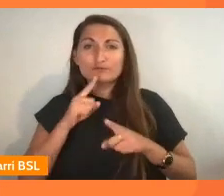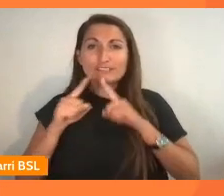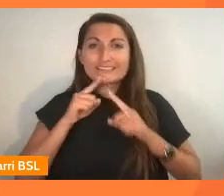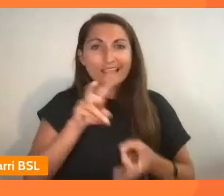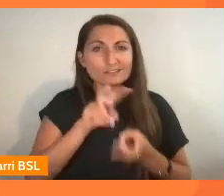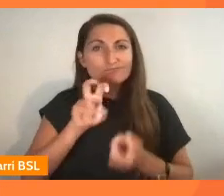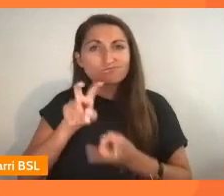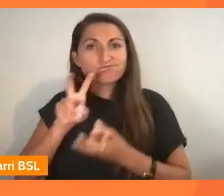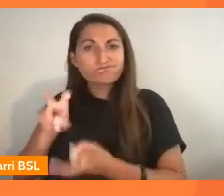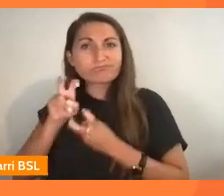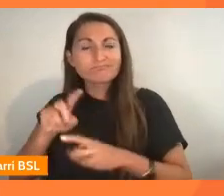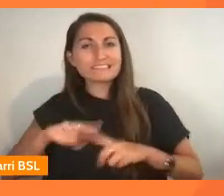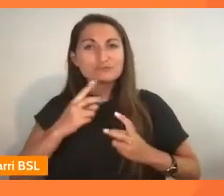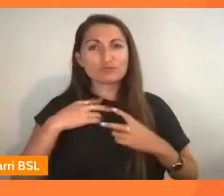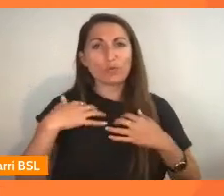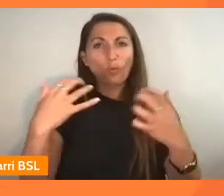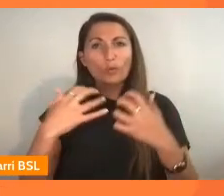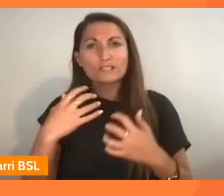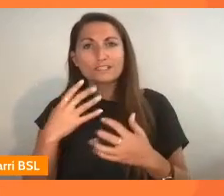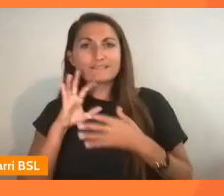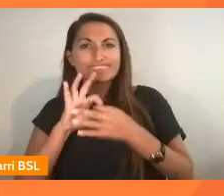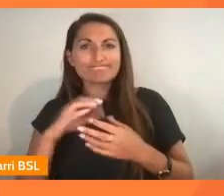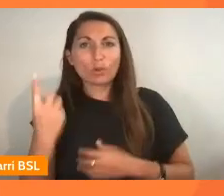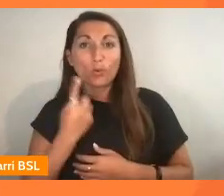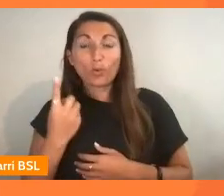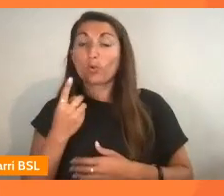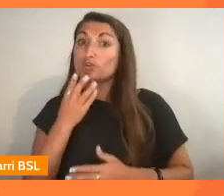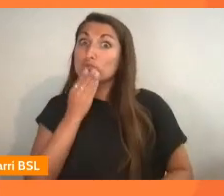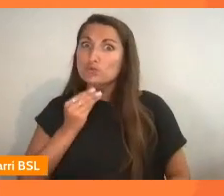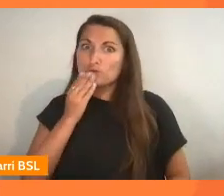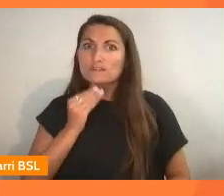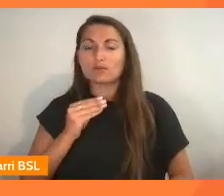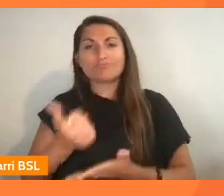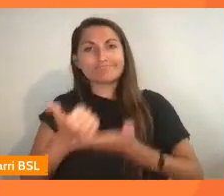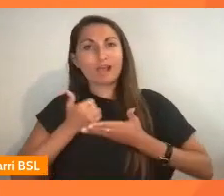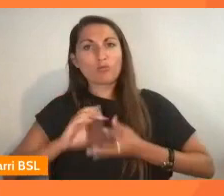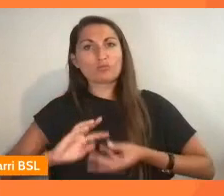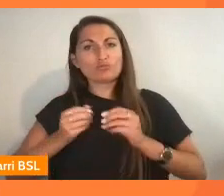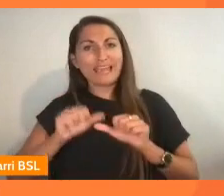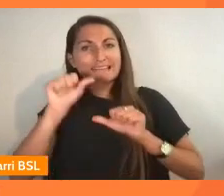super useful in thinking about what we create next.